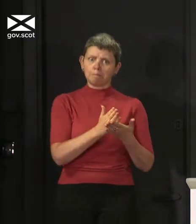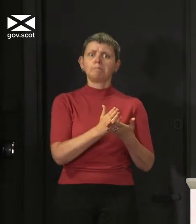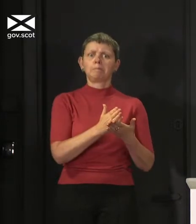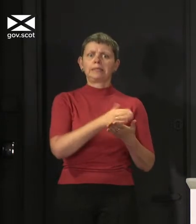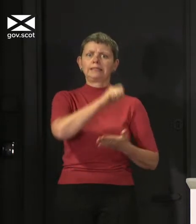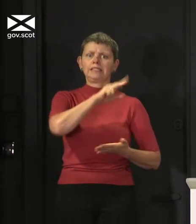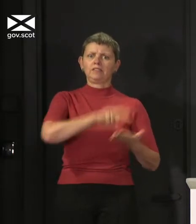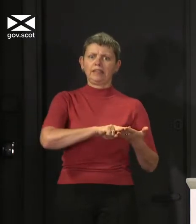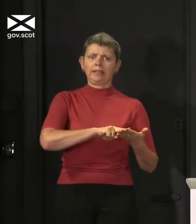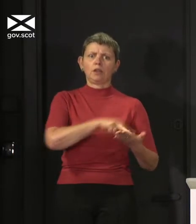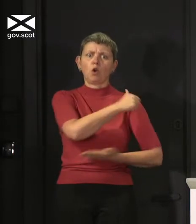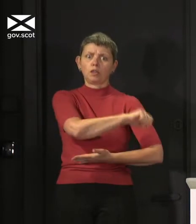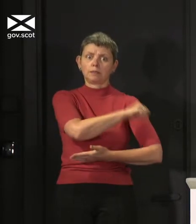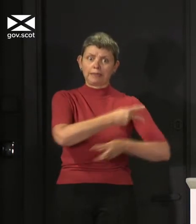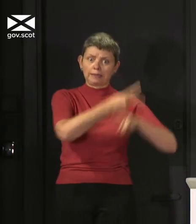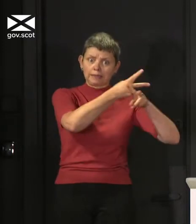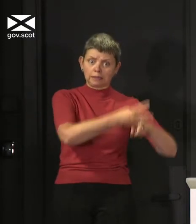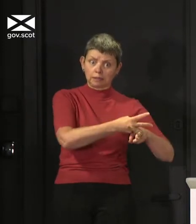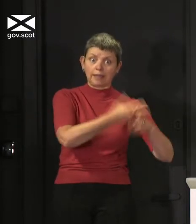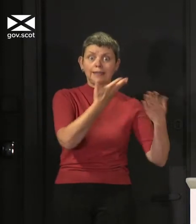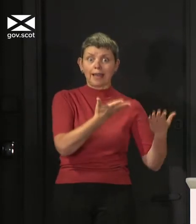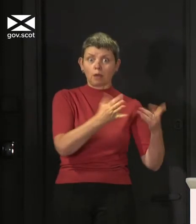for Covid-19 have been able to leave hospital.